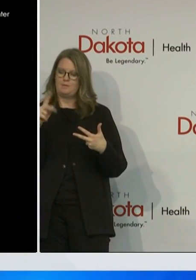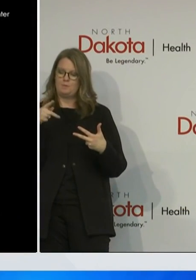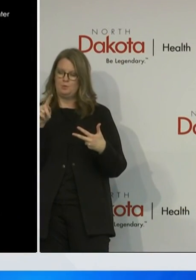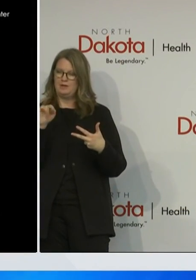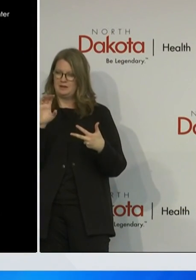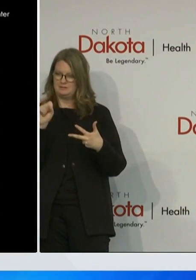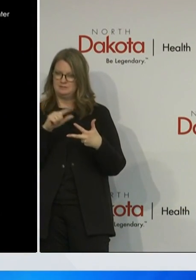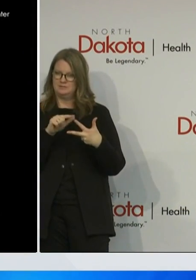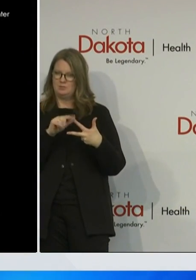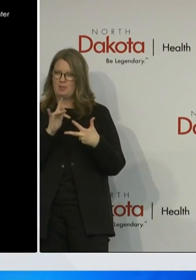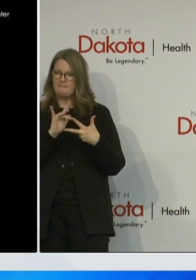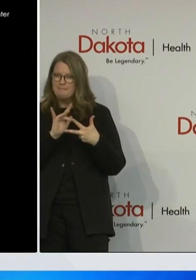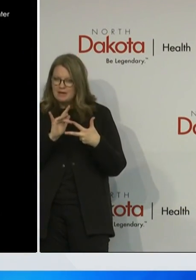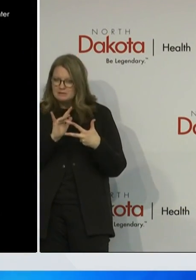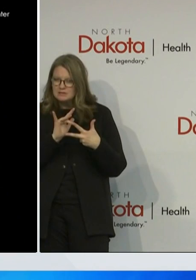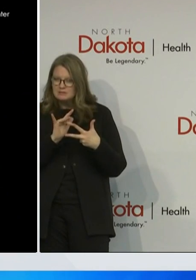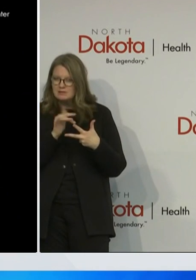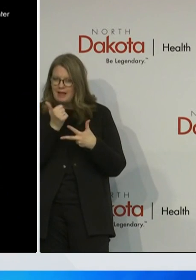THANK YOU DOCTOR MASON. WE TALKED EARLIER ABOUT OUR 3-PRONGED STRATEGY AND